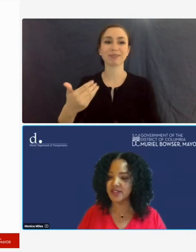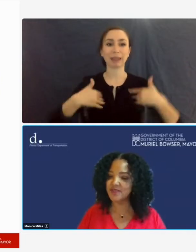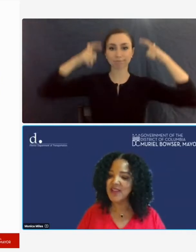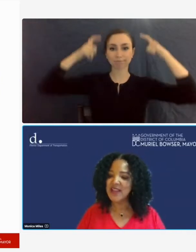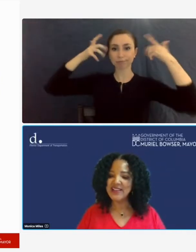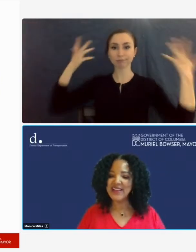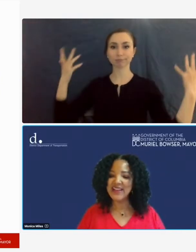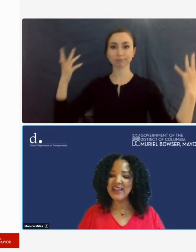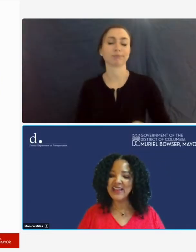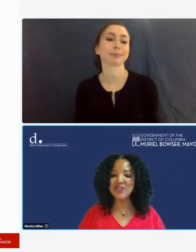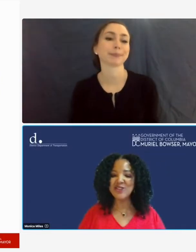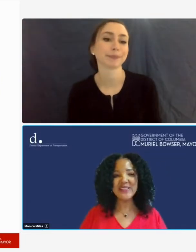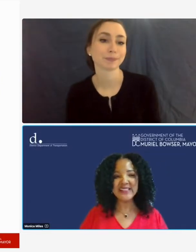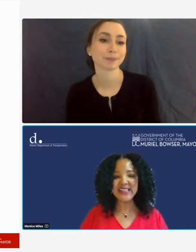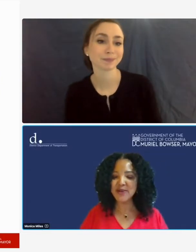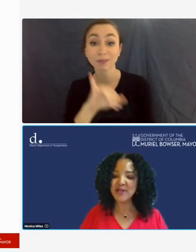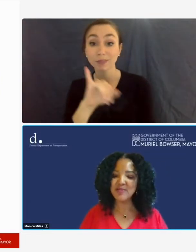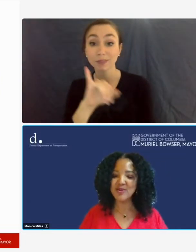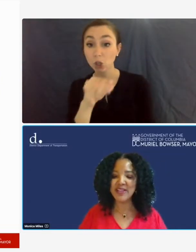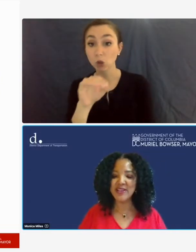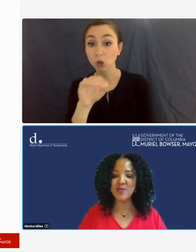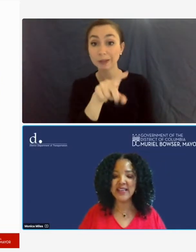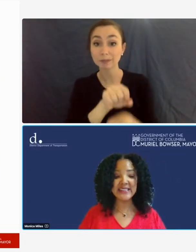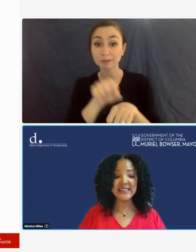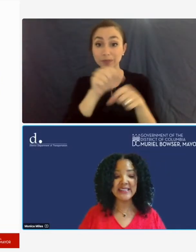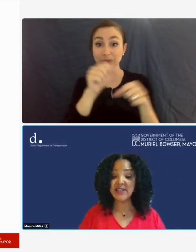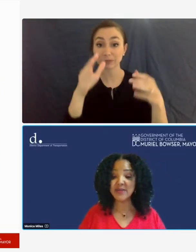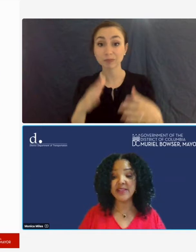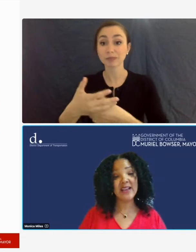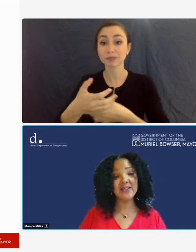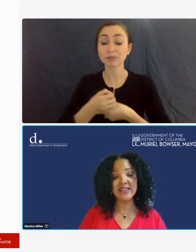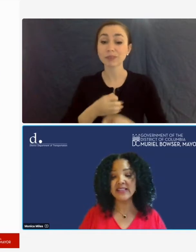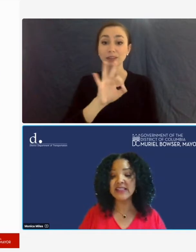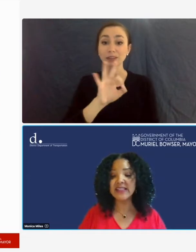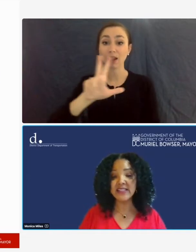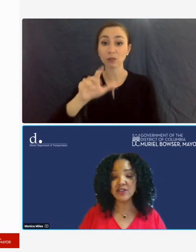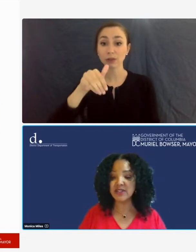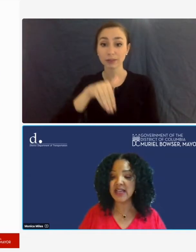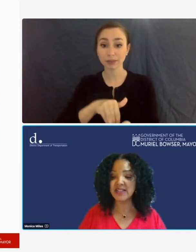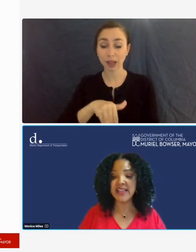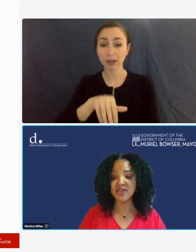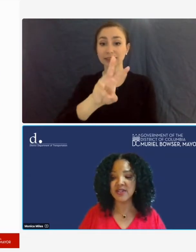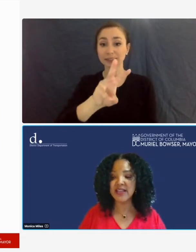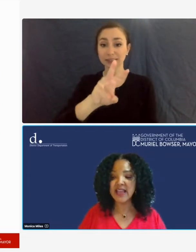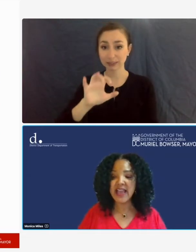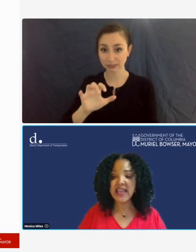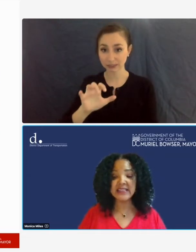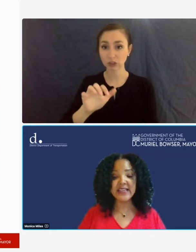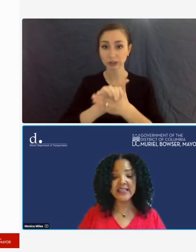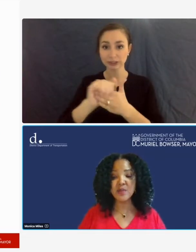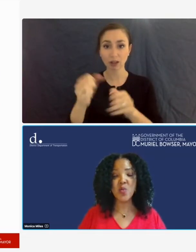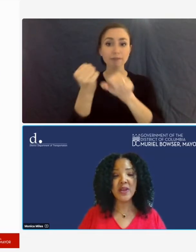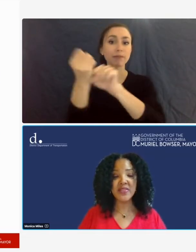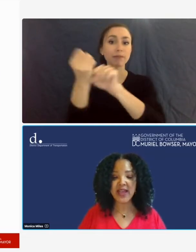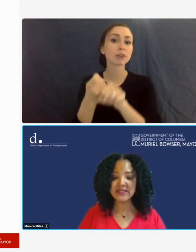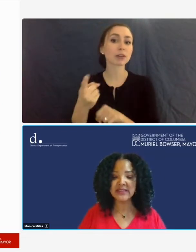okay and um joe is a salaried employee who makes 93 600 annually and it takes him 1 000 hours to